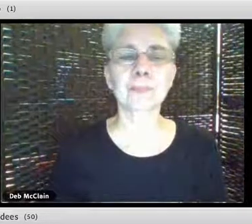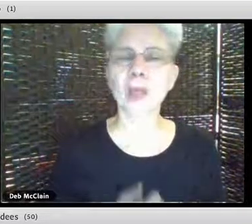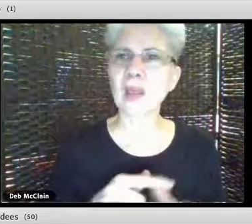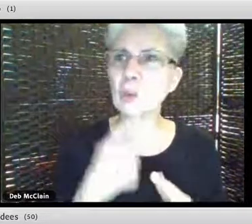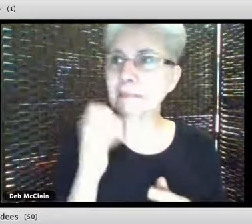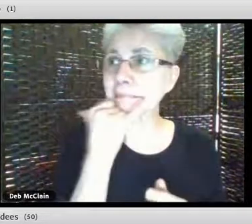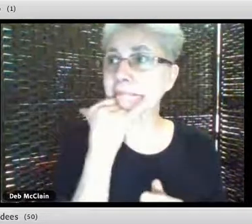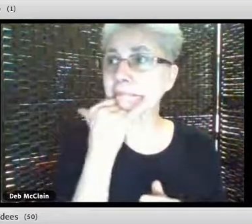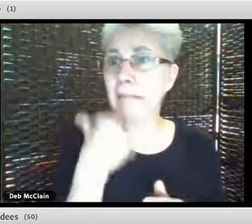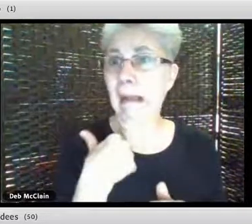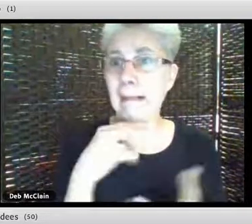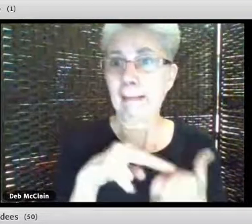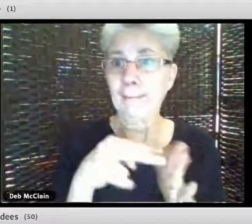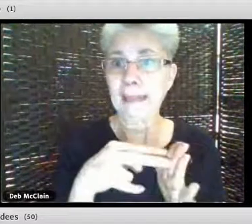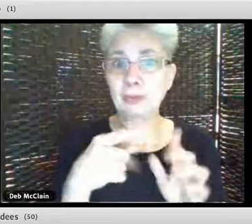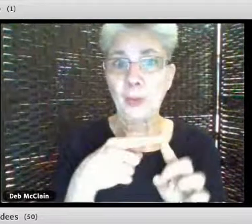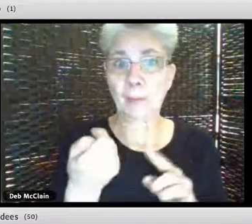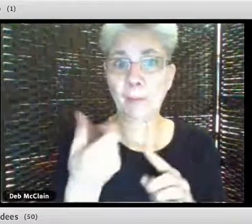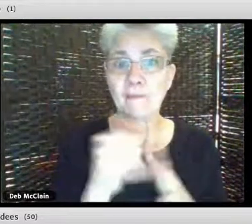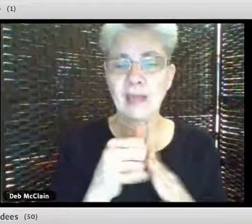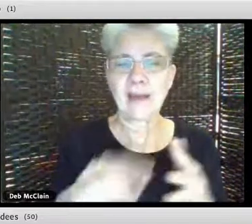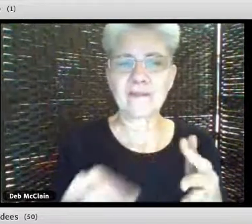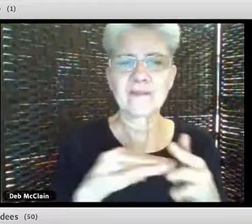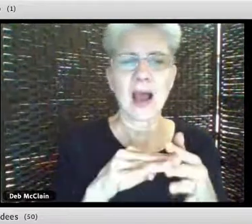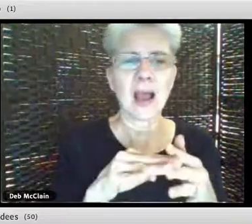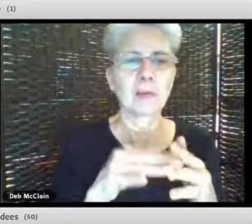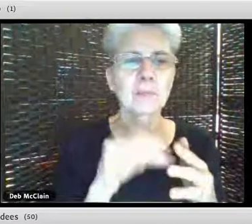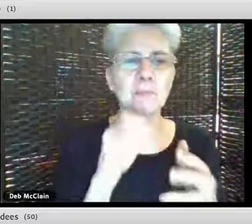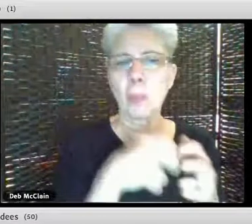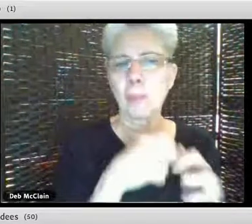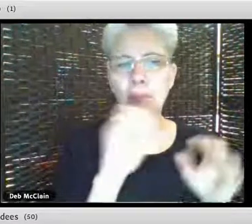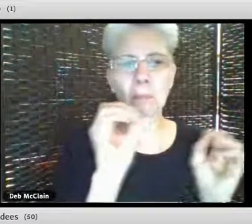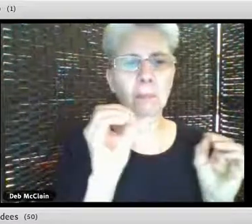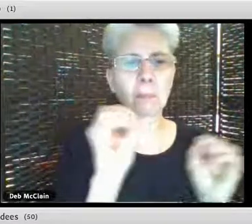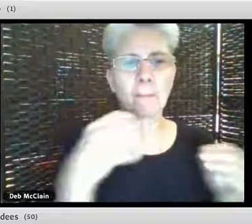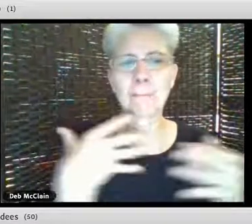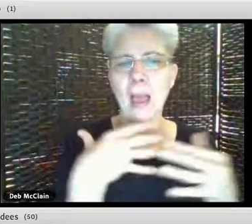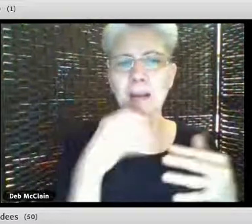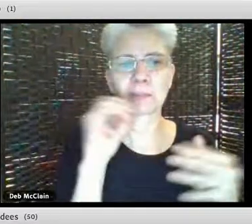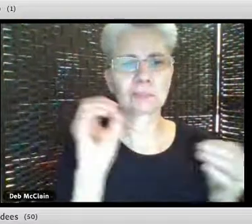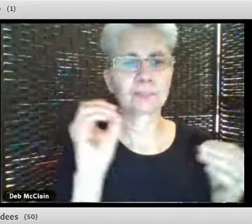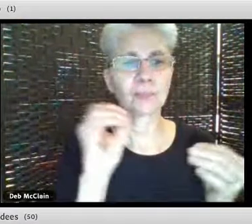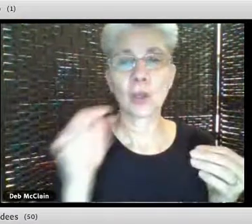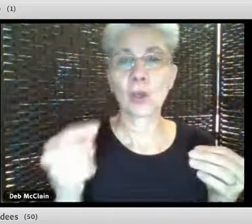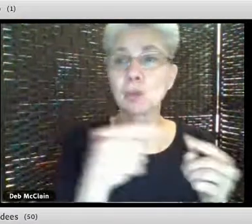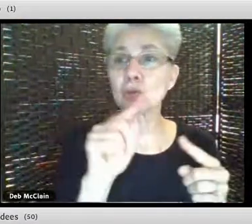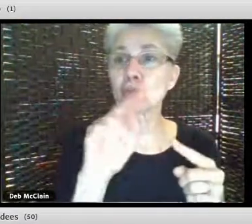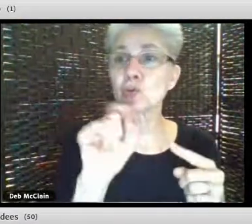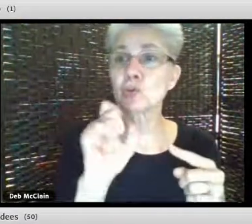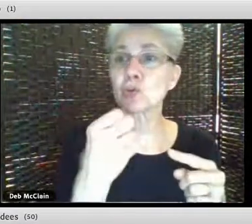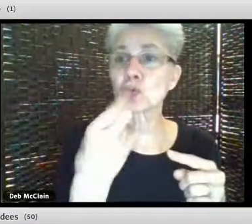I didn't mean to remove that file." Not a problem. Don't panic. If you go to trash, just like in your --